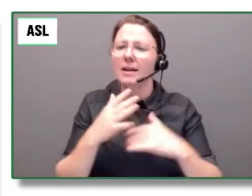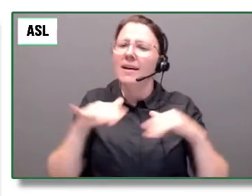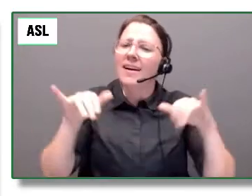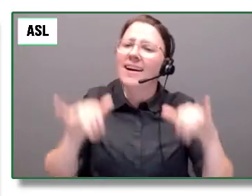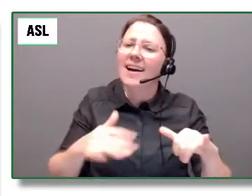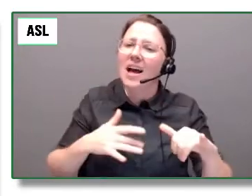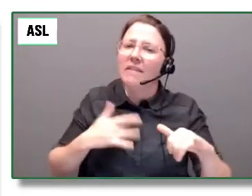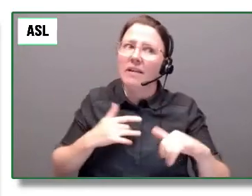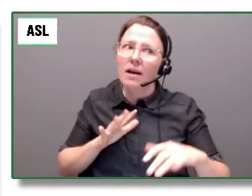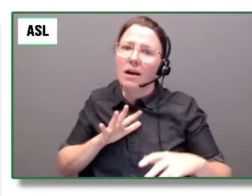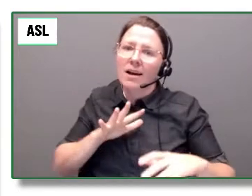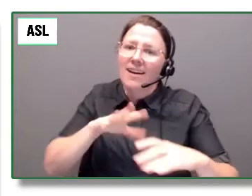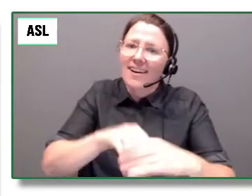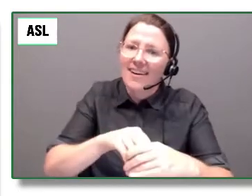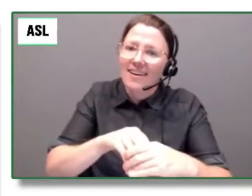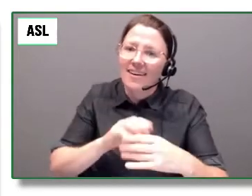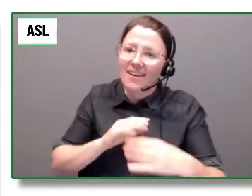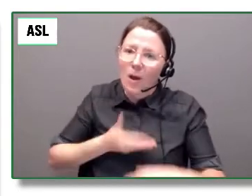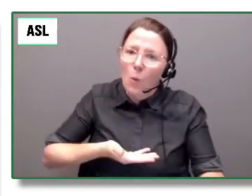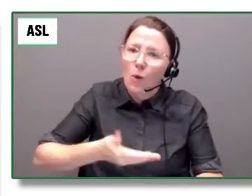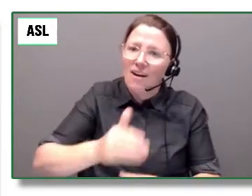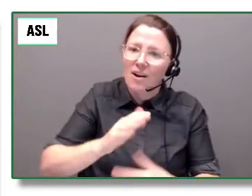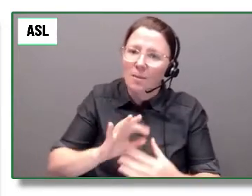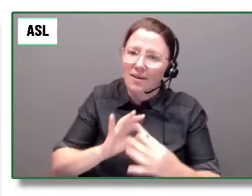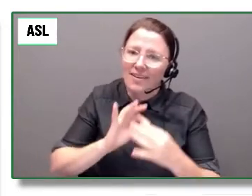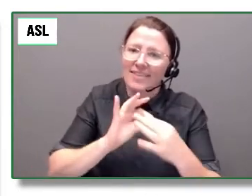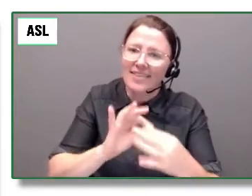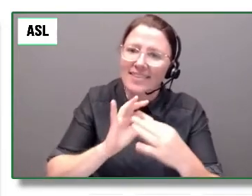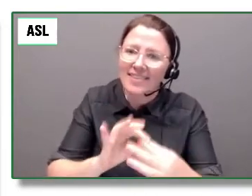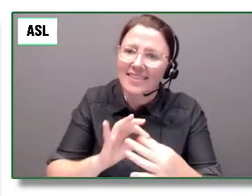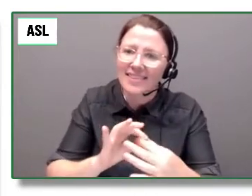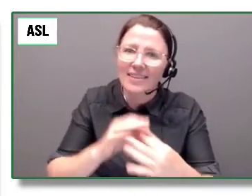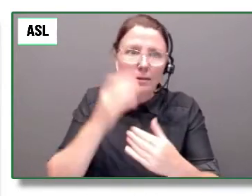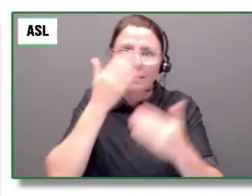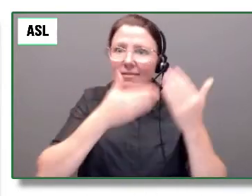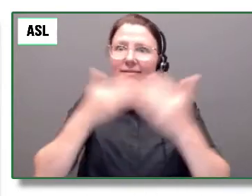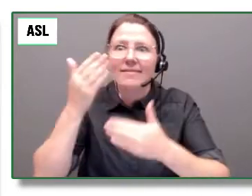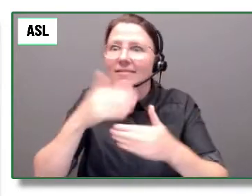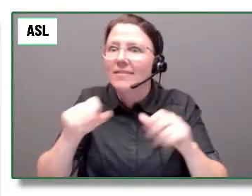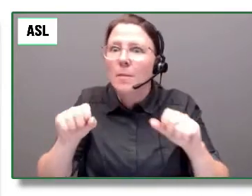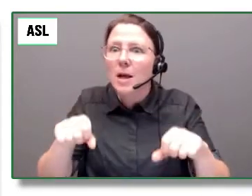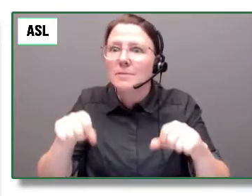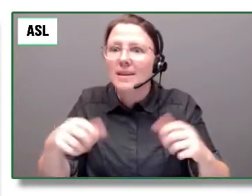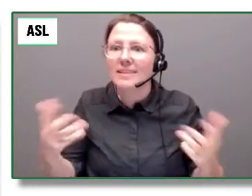design inclusively in order to give you that experience where you feel that you